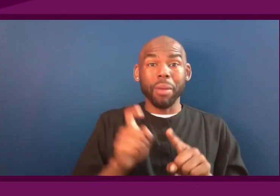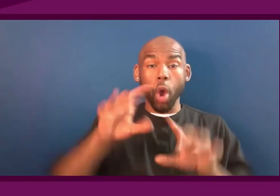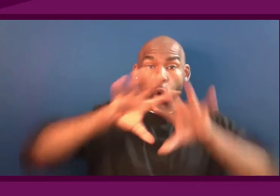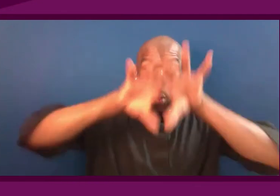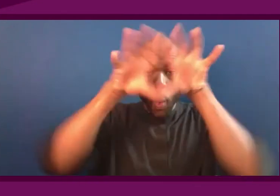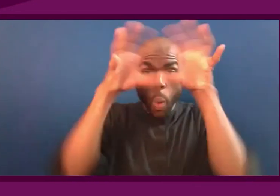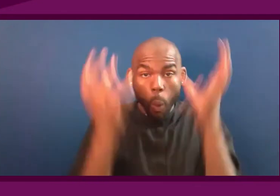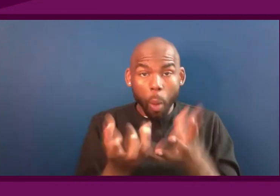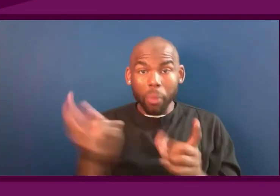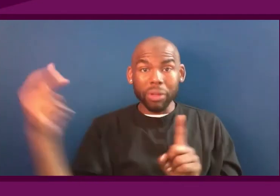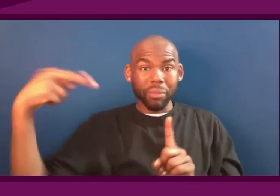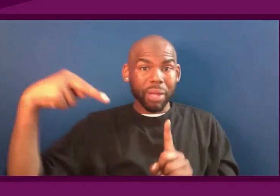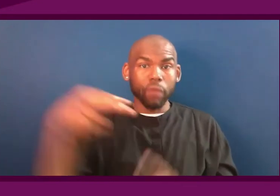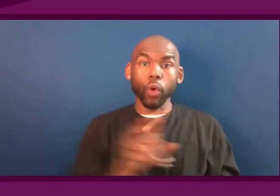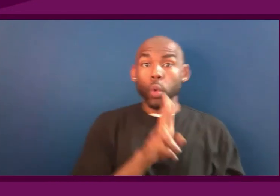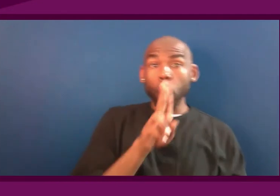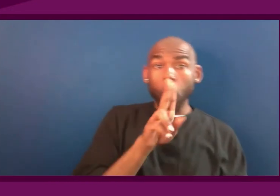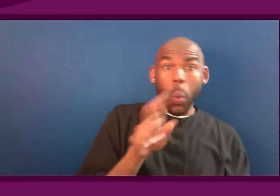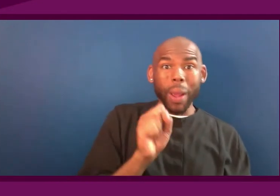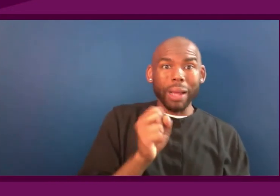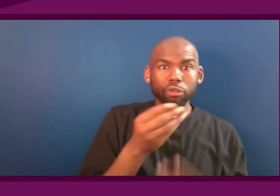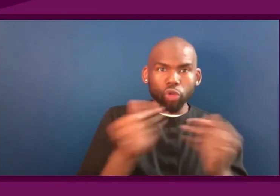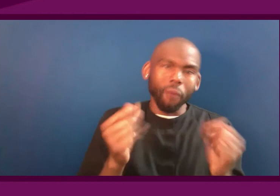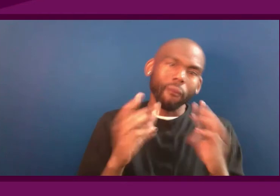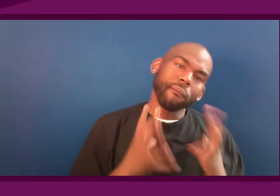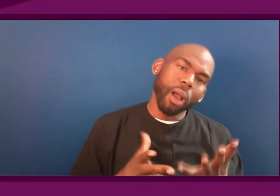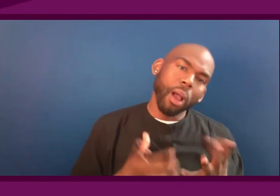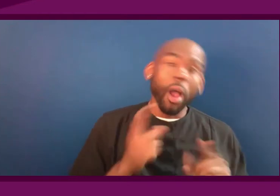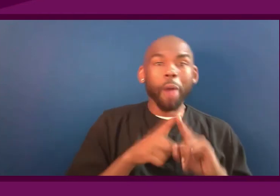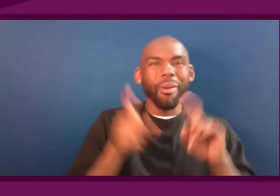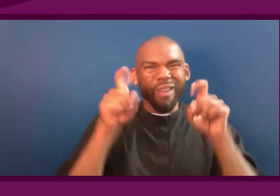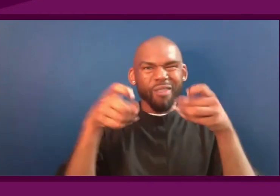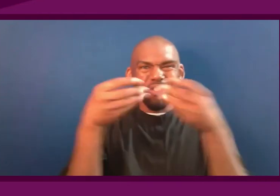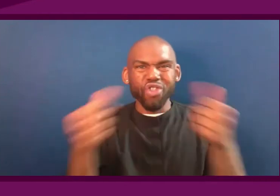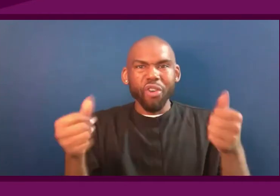very important to be very deliberate right now, because as I said, Ashley,